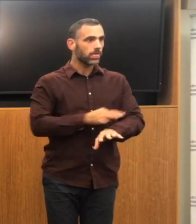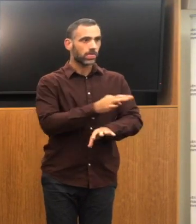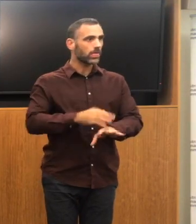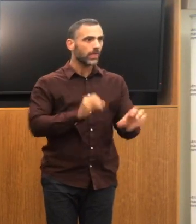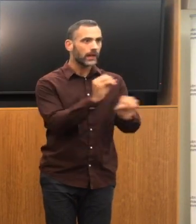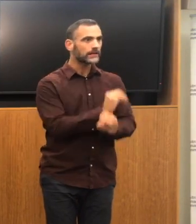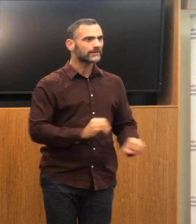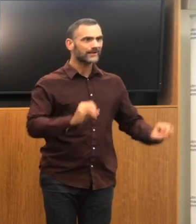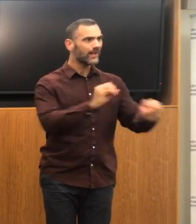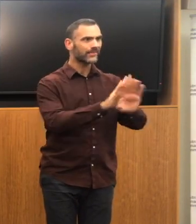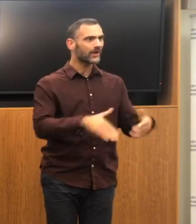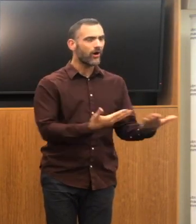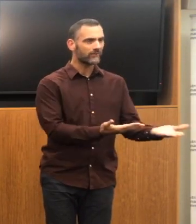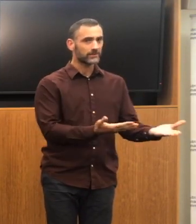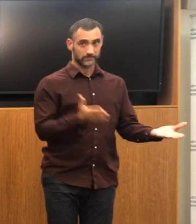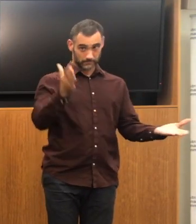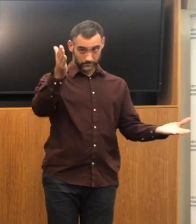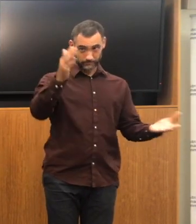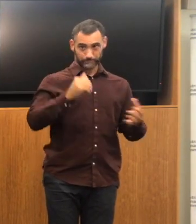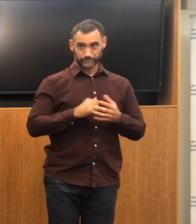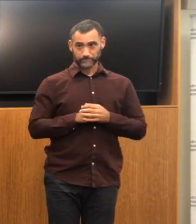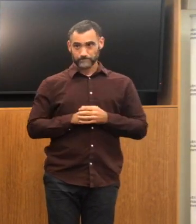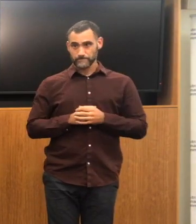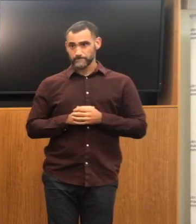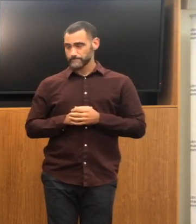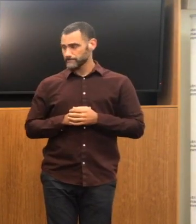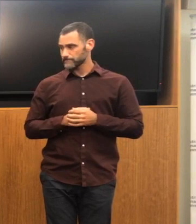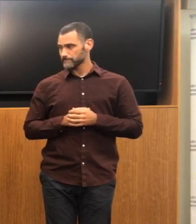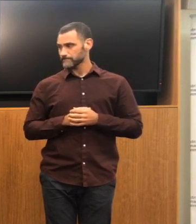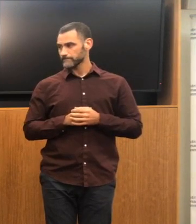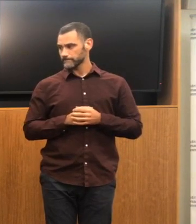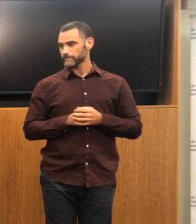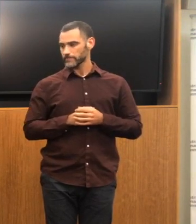Yeah, so people did not escape the areas of conflict